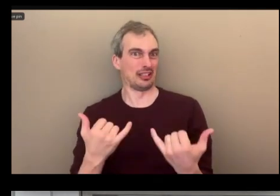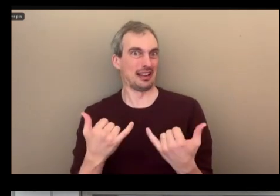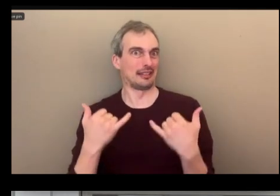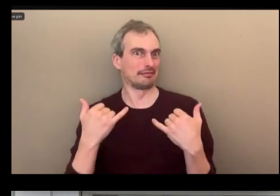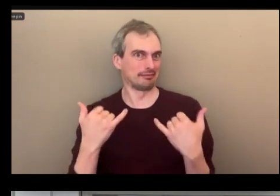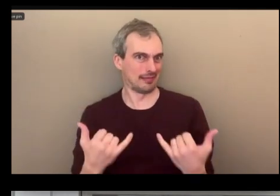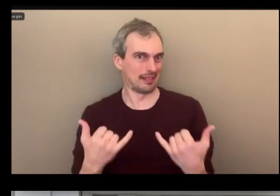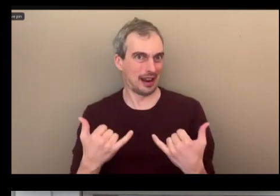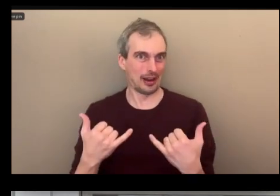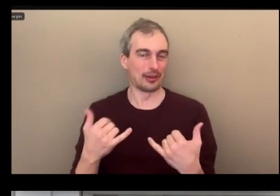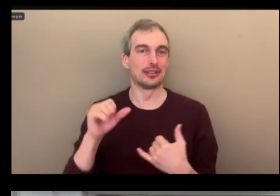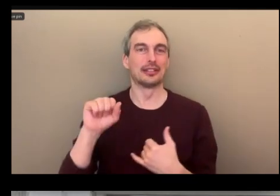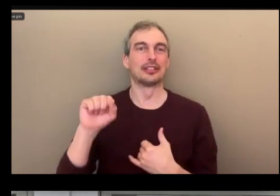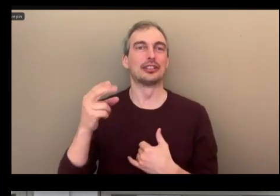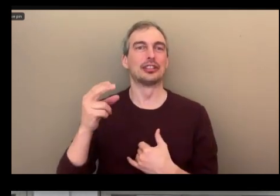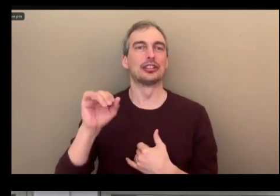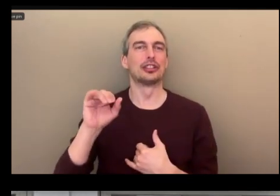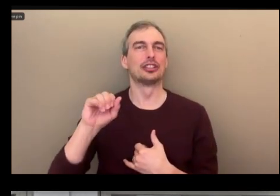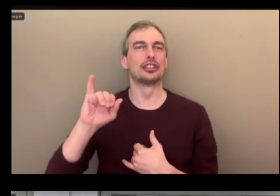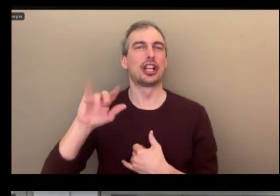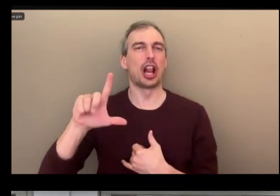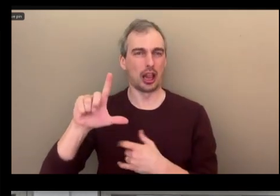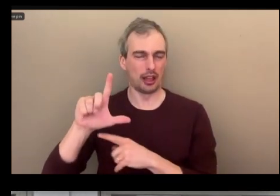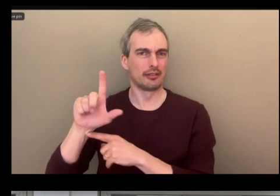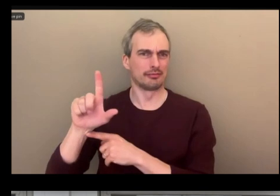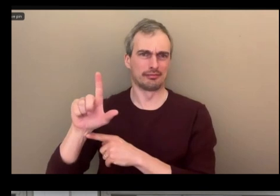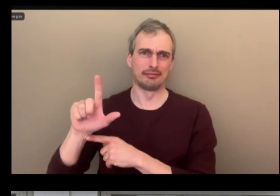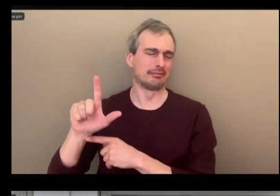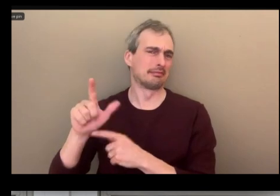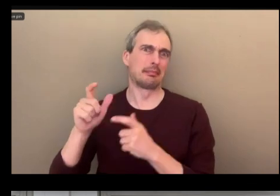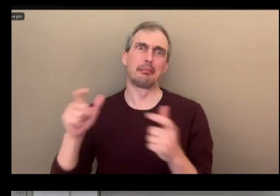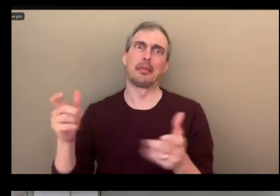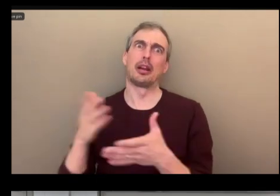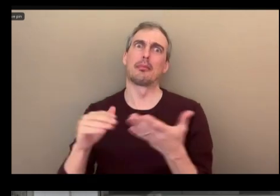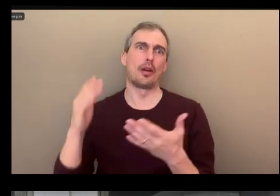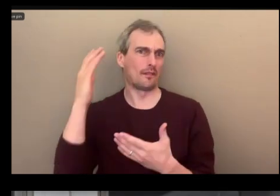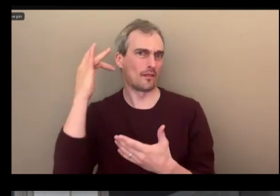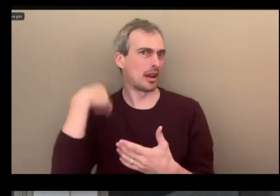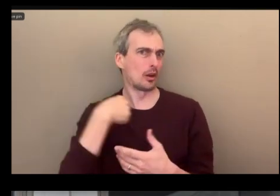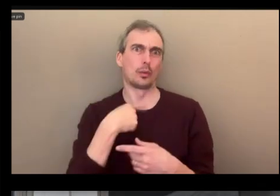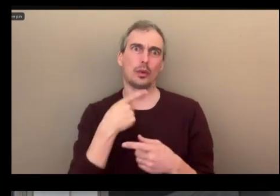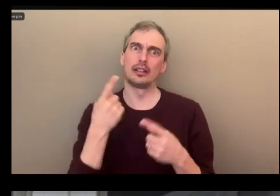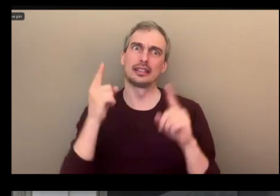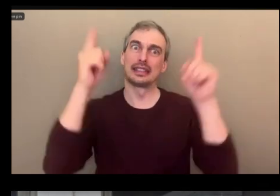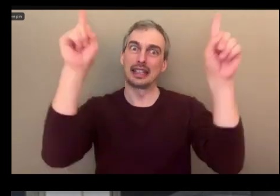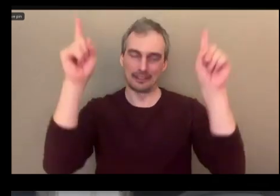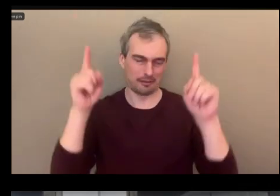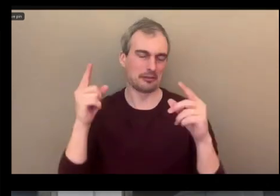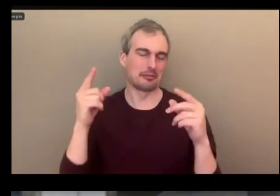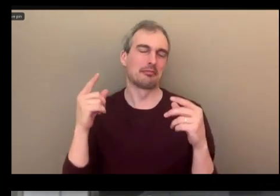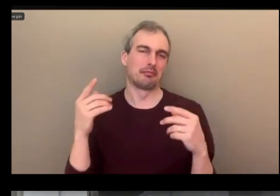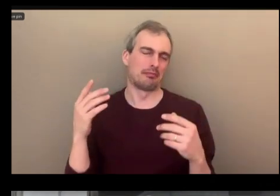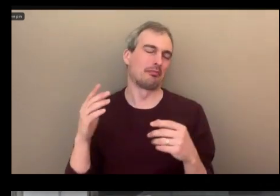But we were asked to really kind of look at taking our homepage and making that accessible. That's where we started.